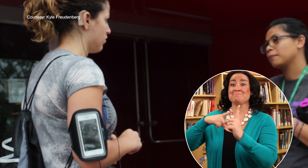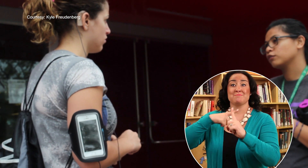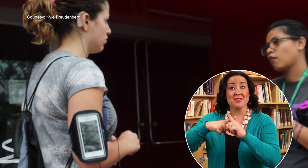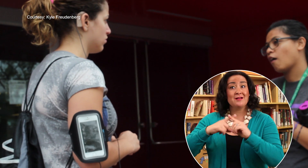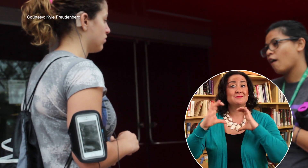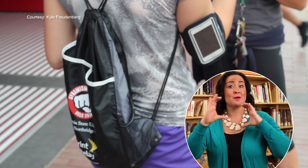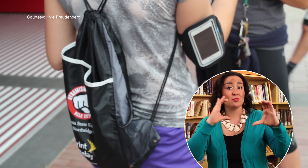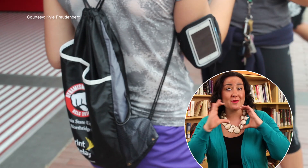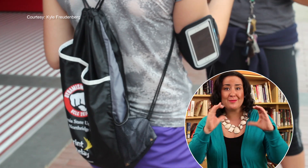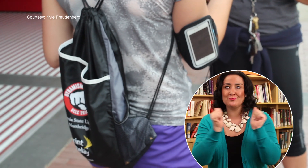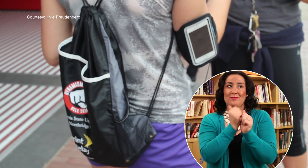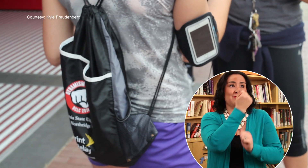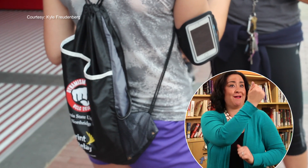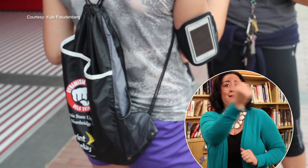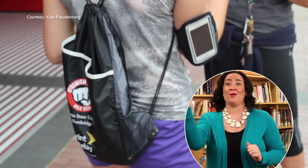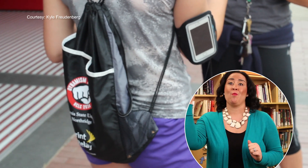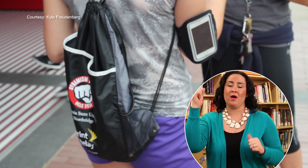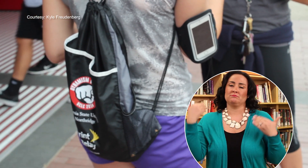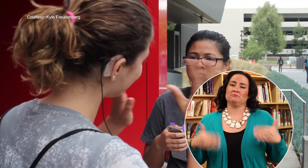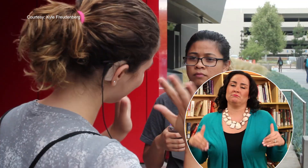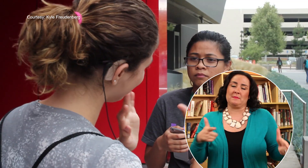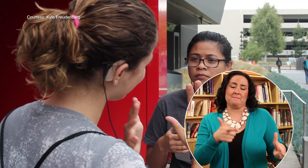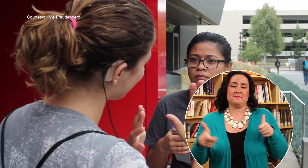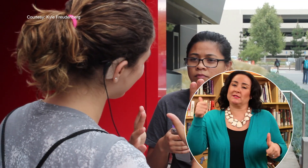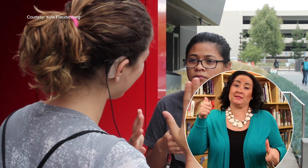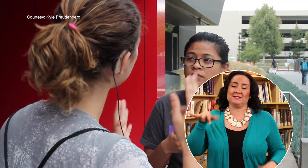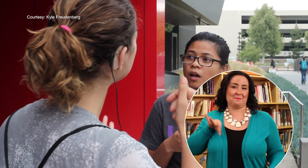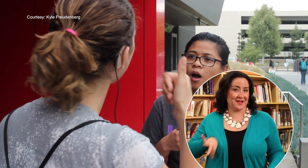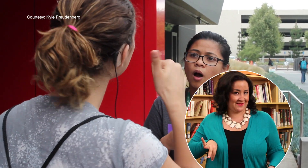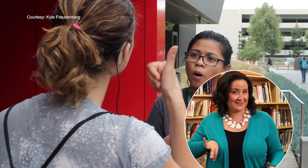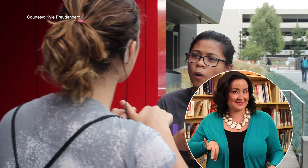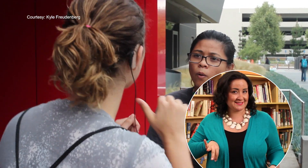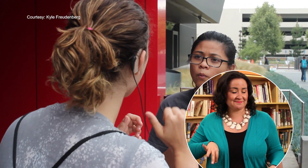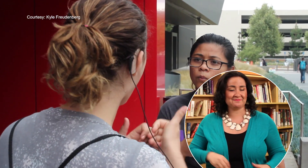anyone however they wanted was the biggest benefit to how they grew up.